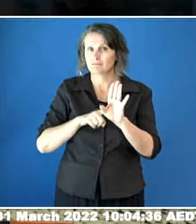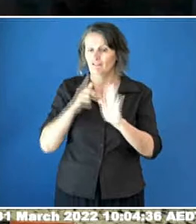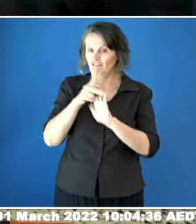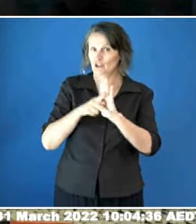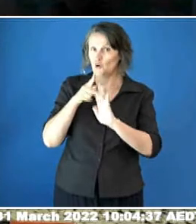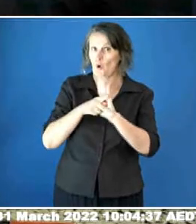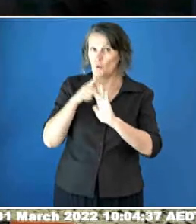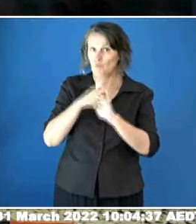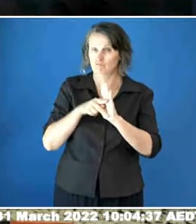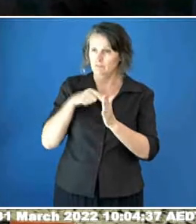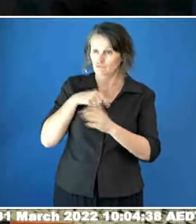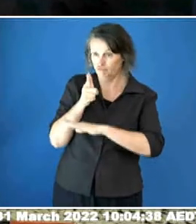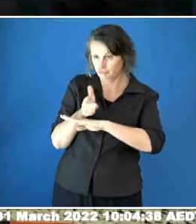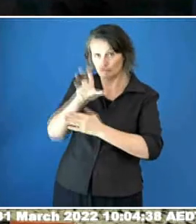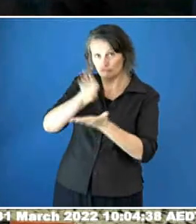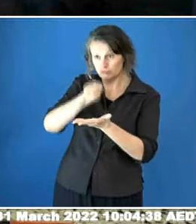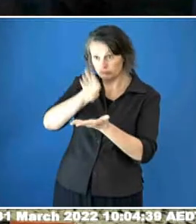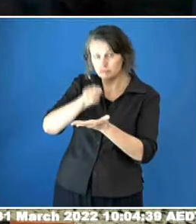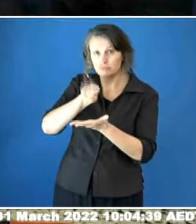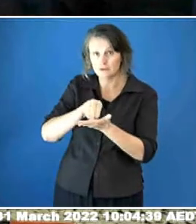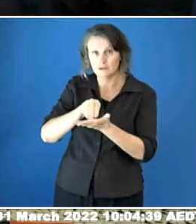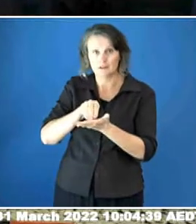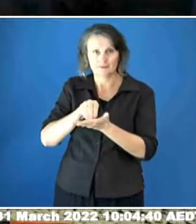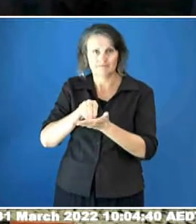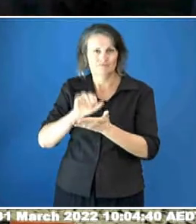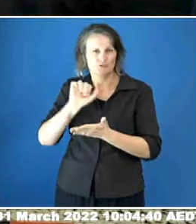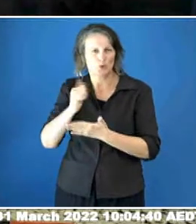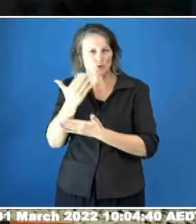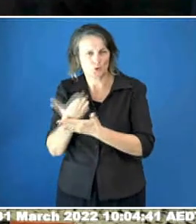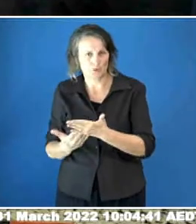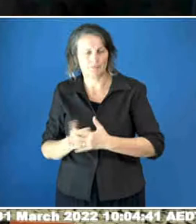Ms Crawford was born with some difficulties, including a double cleft palate and harelip.